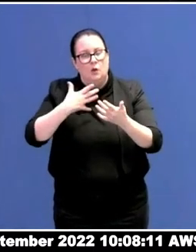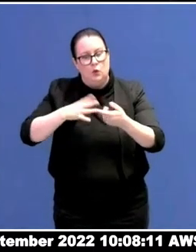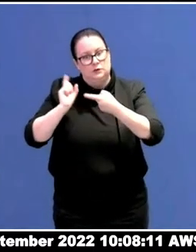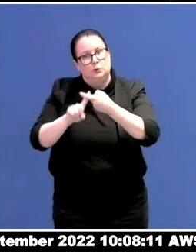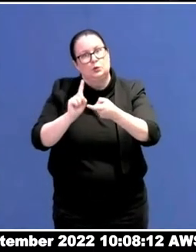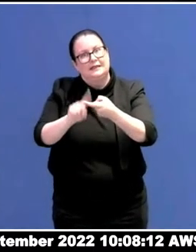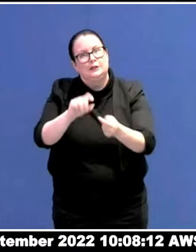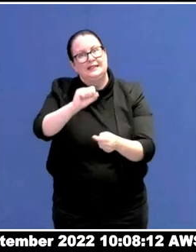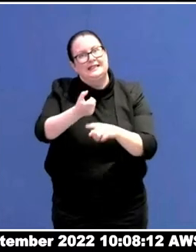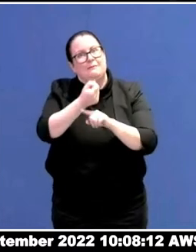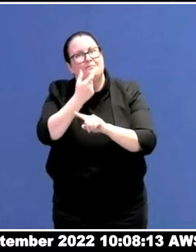the medication regime that he was on.